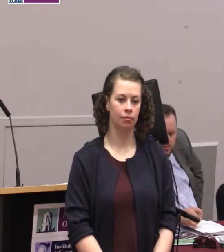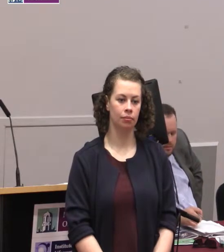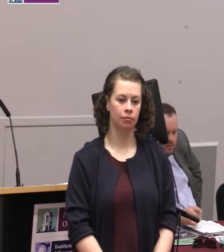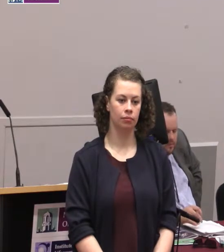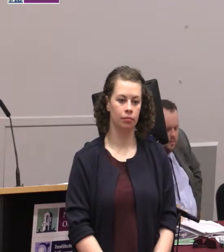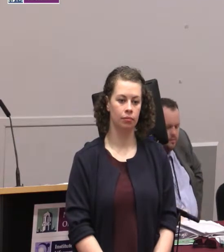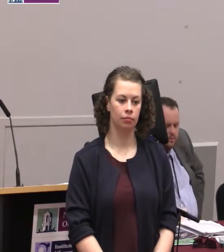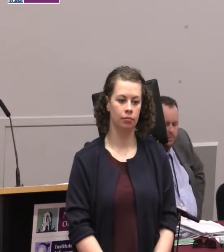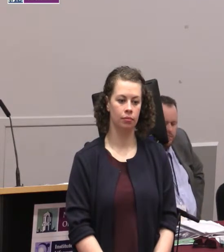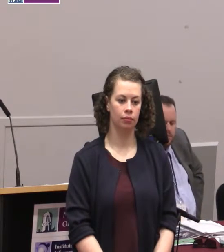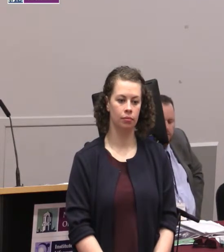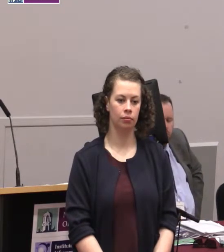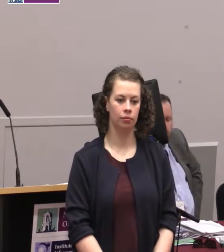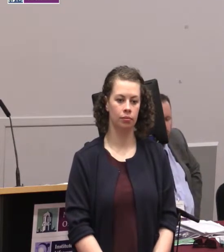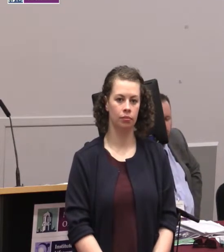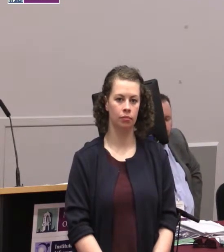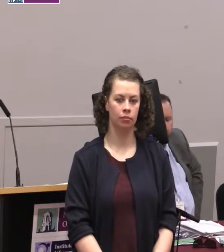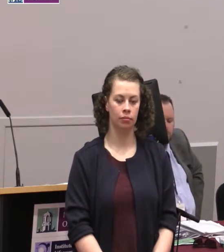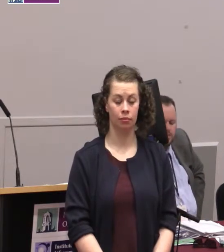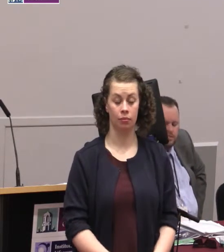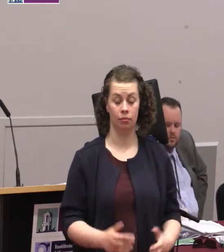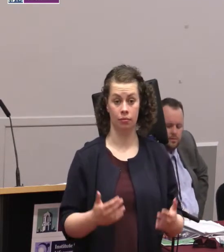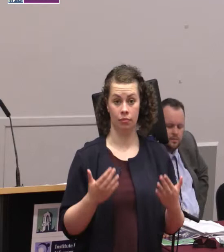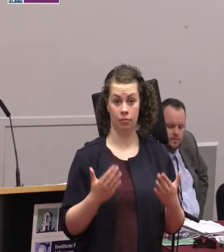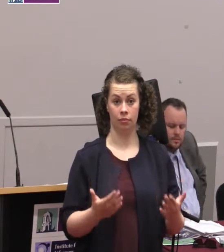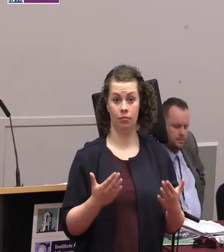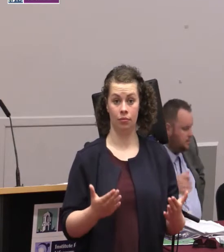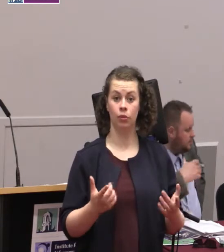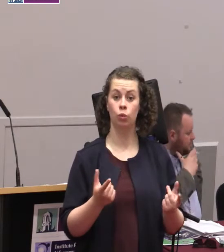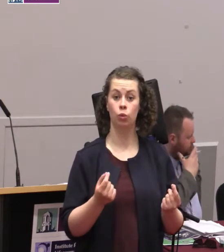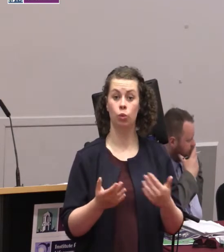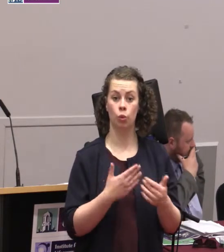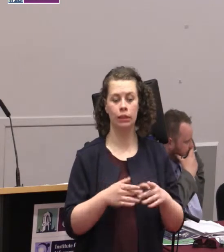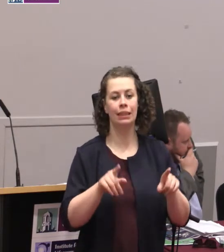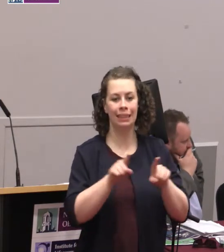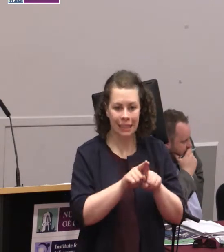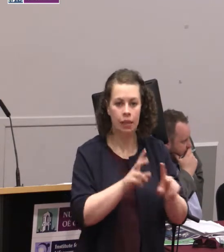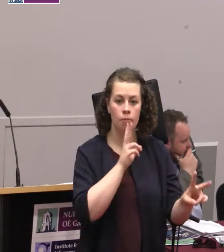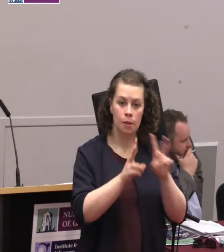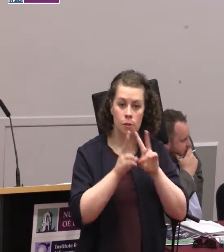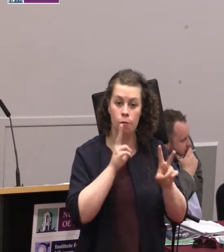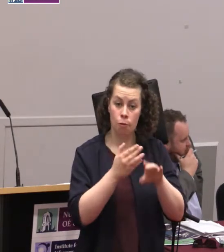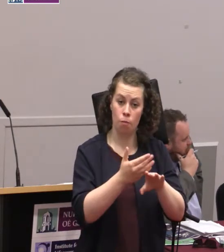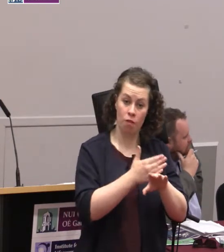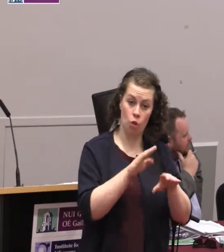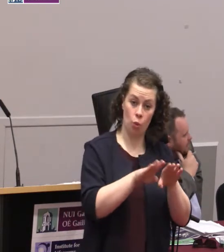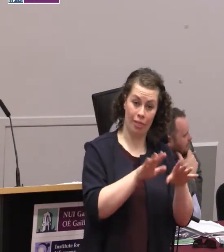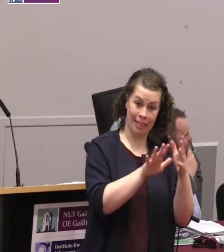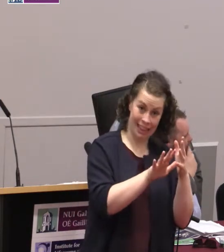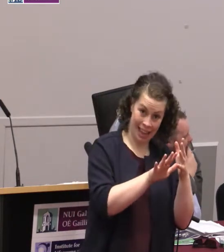Now, we are doing the same interviews with women from five other countries, that the